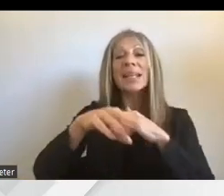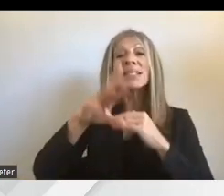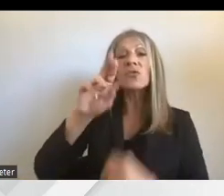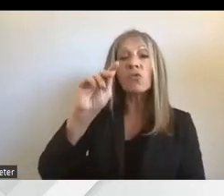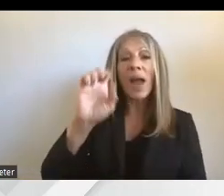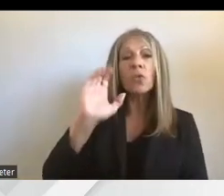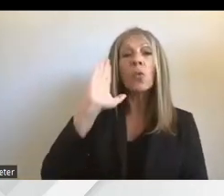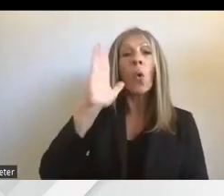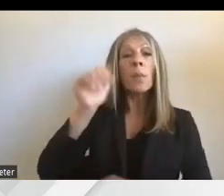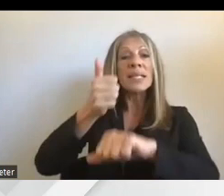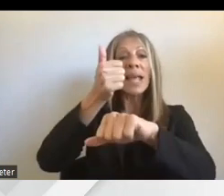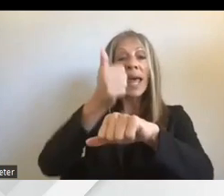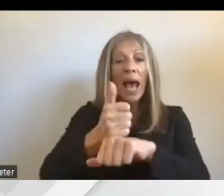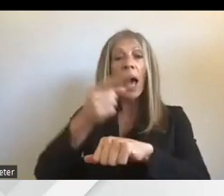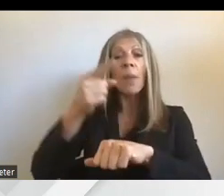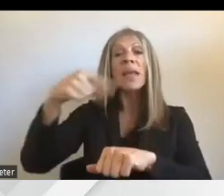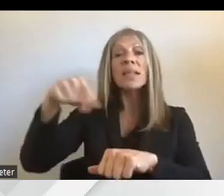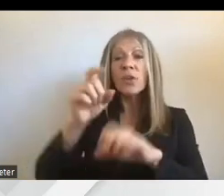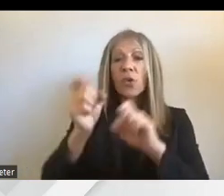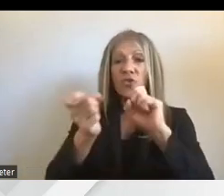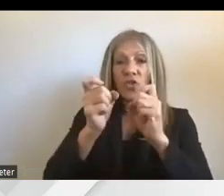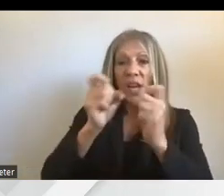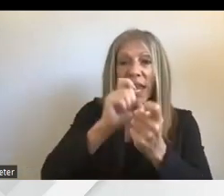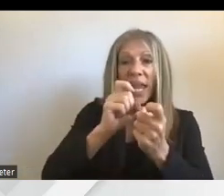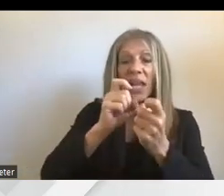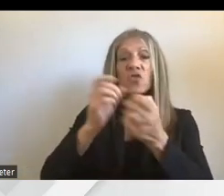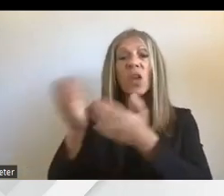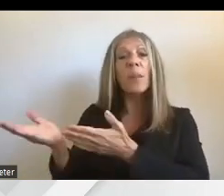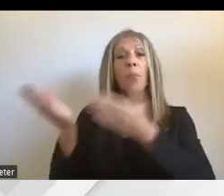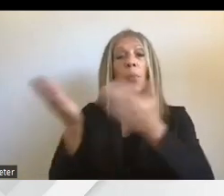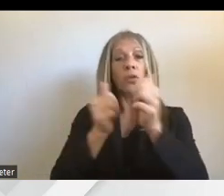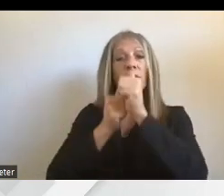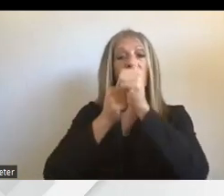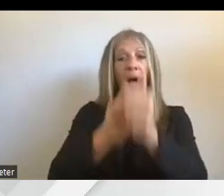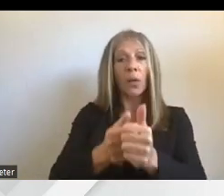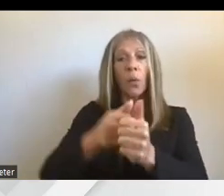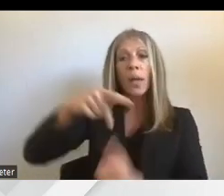established as pedestrian facilities are altered and brought into compliance with PROWAG.